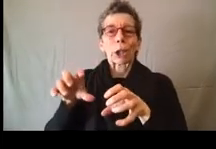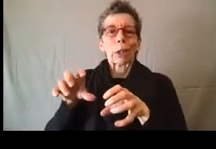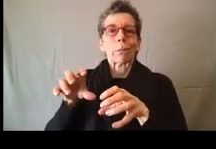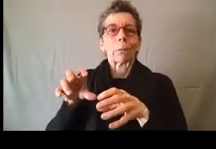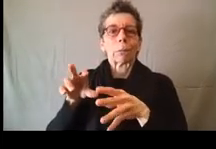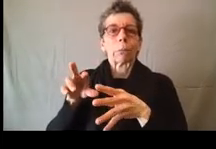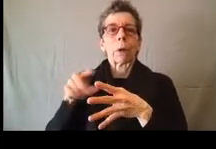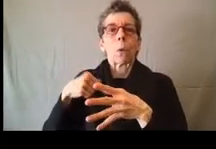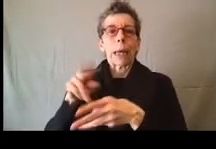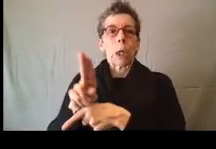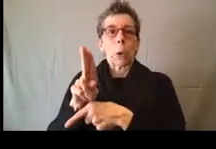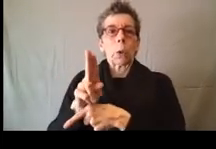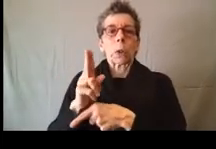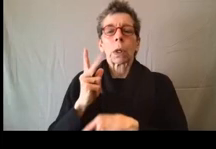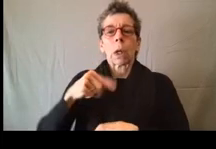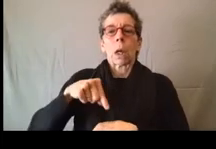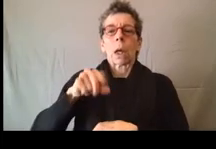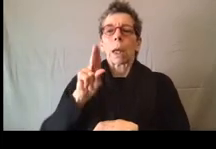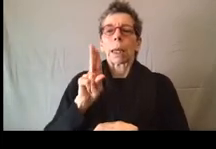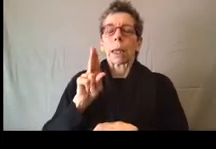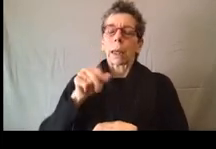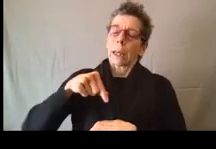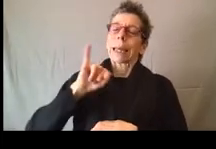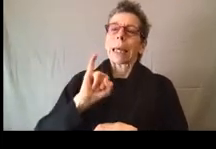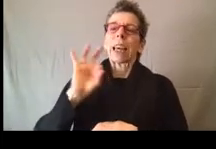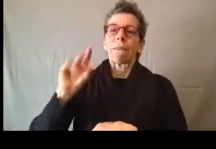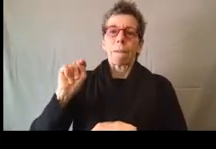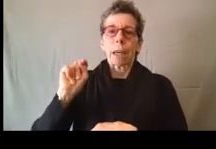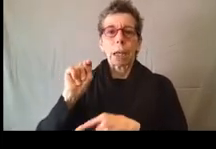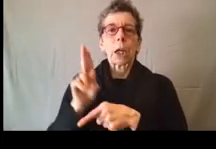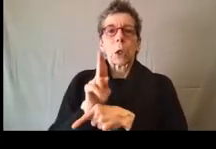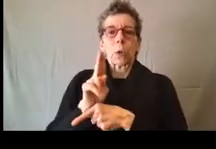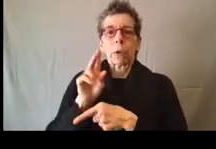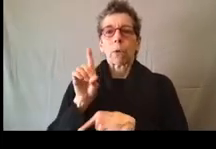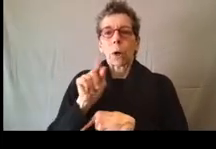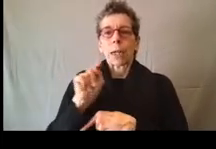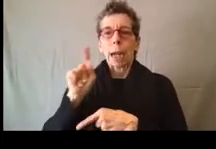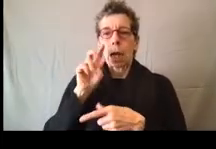QI FIT as the fundamental basis and structure for data collection, but PAR teams were able